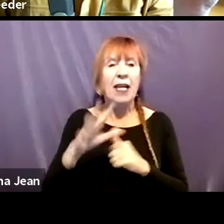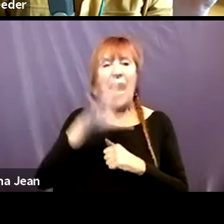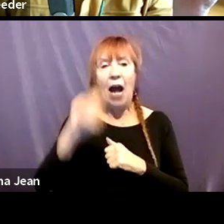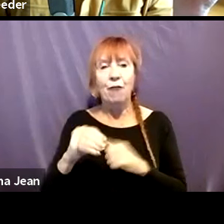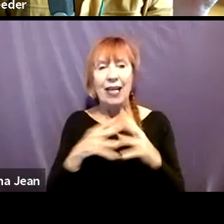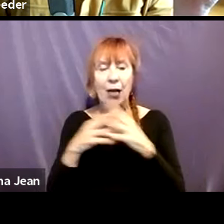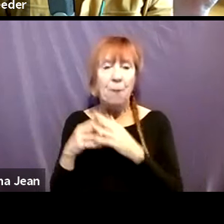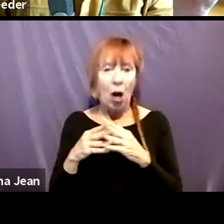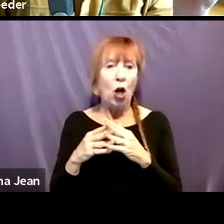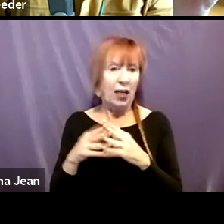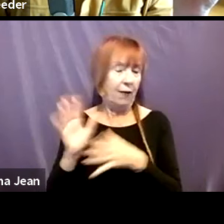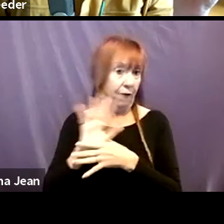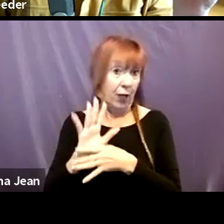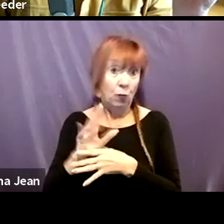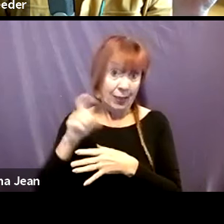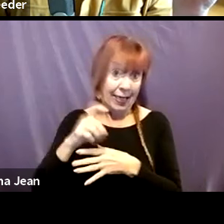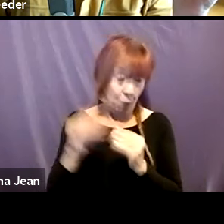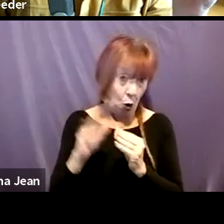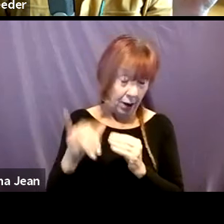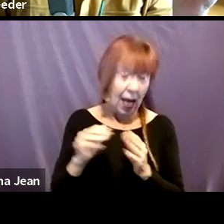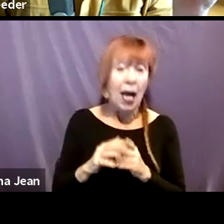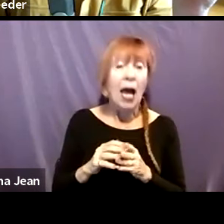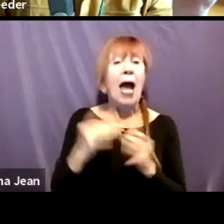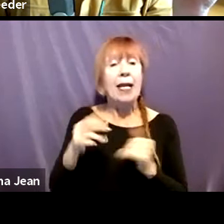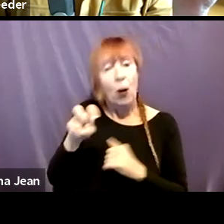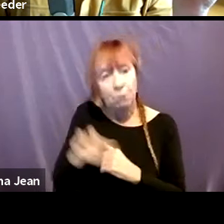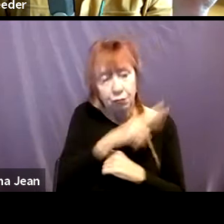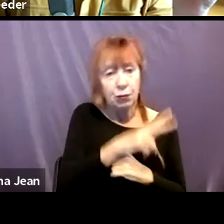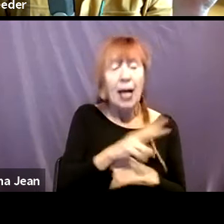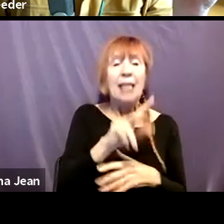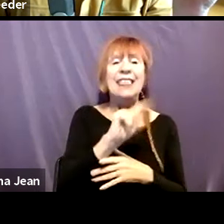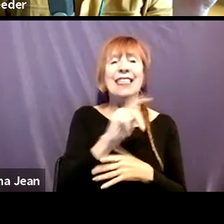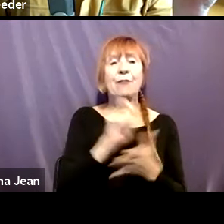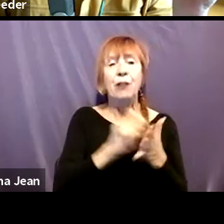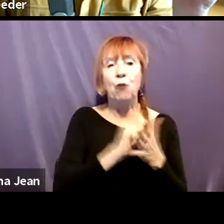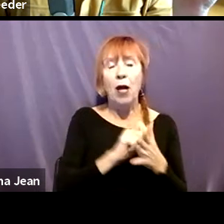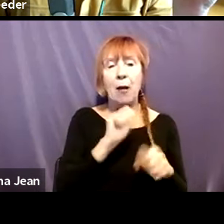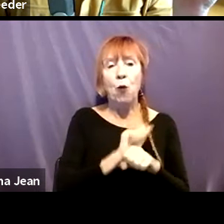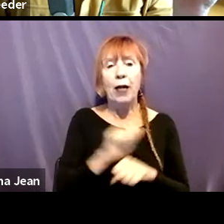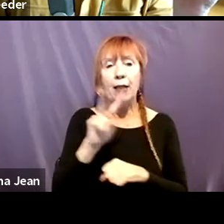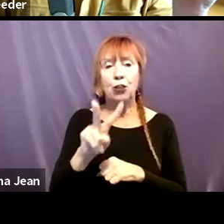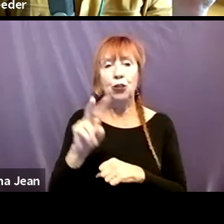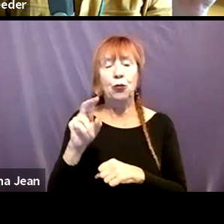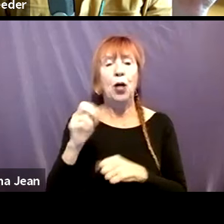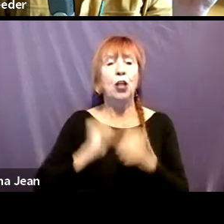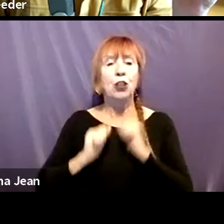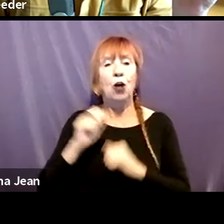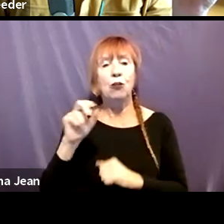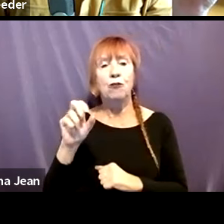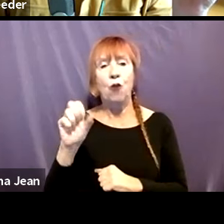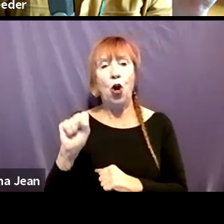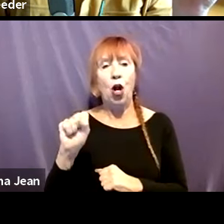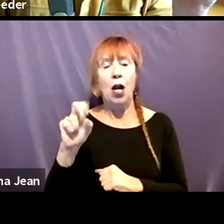And I've segued into TV writing. I'm working on two shows for Netflix right now, and I directed my first feature, "Don't Look Back"